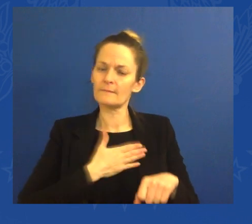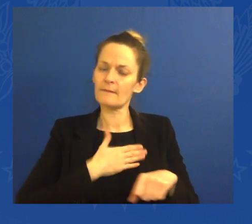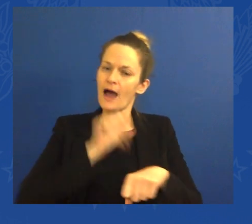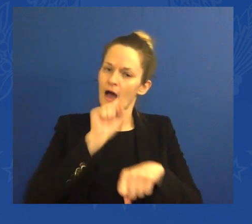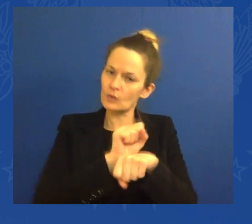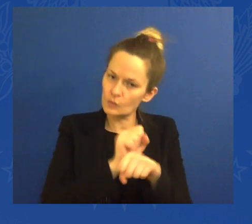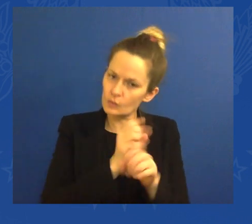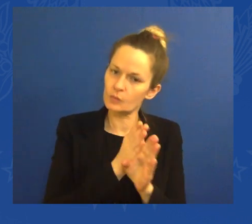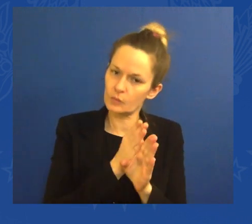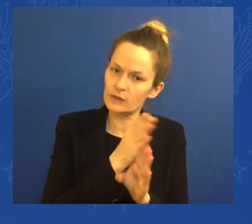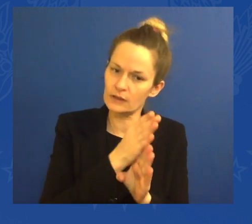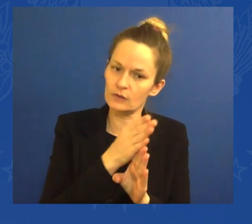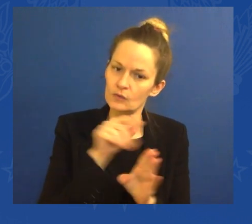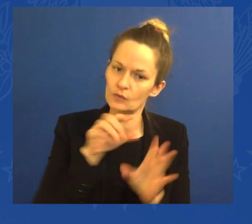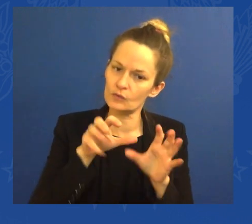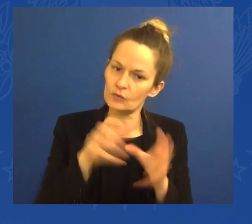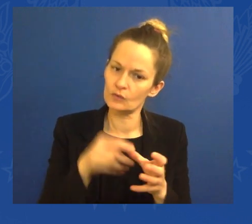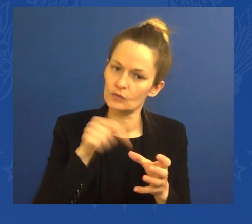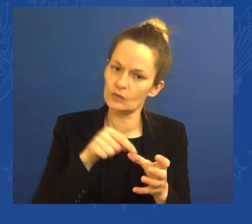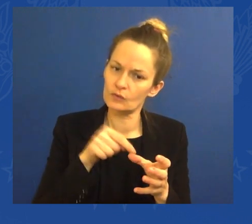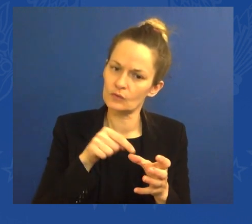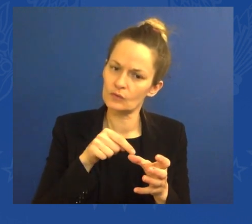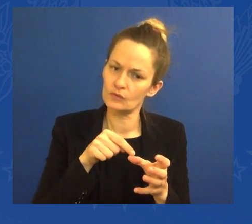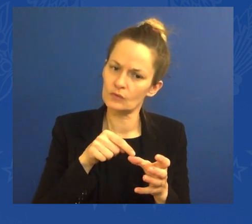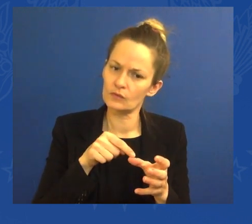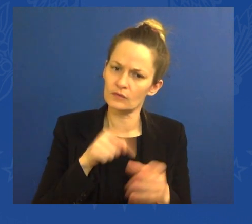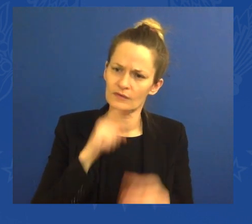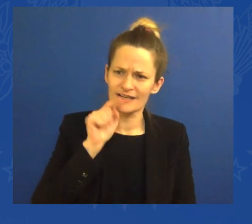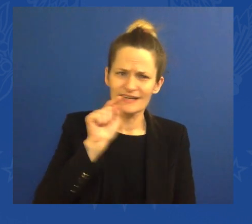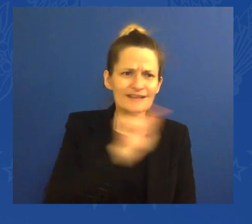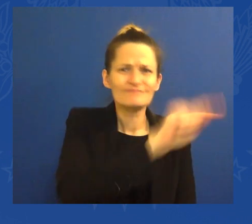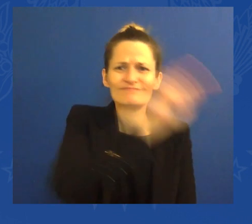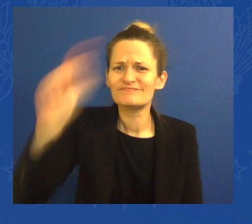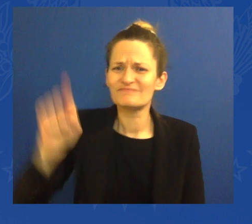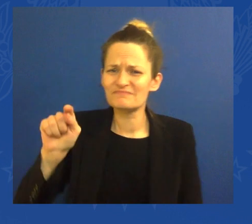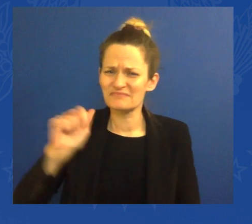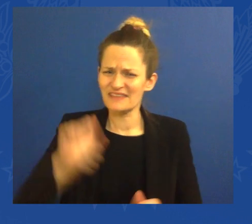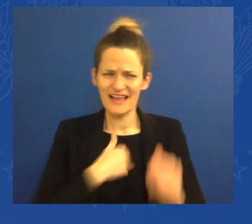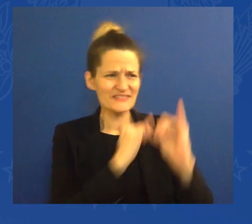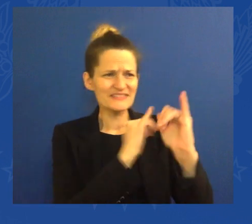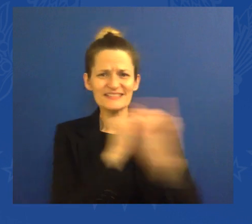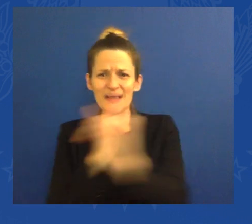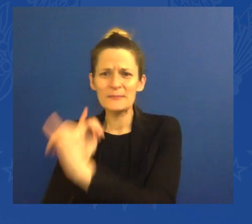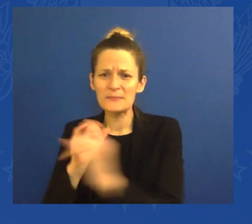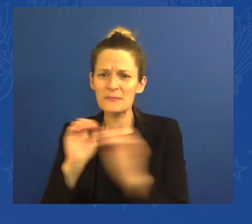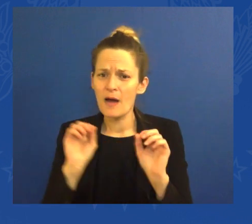For many years, those of us in the building and construction trades have heard the promise